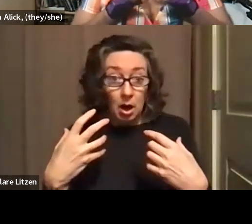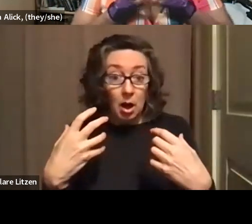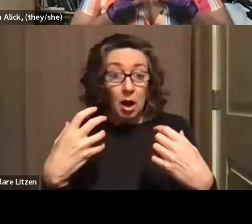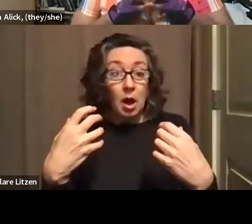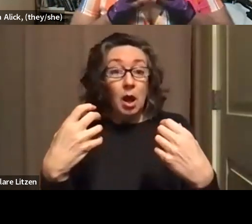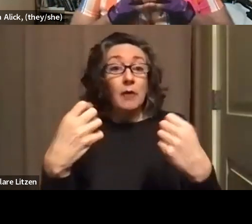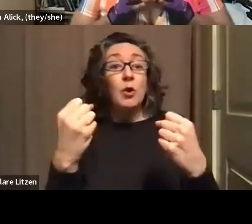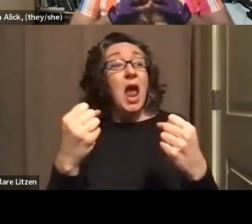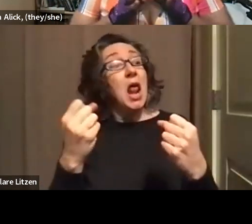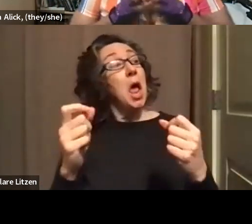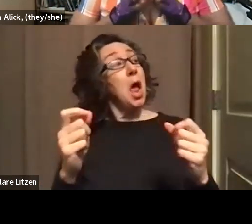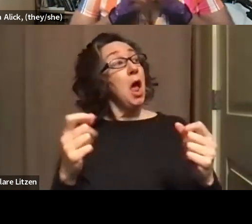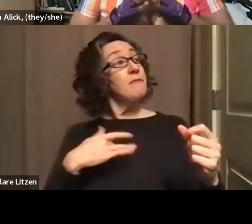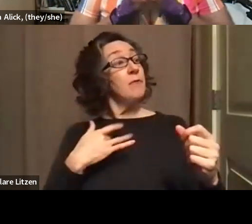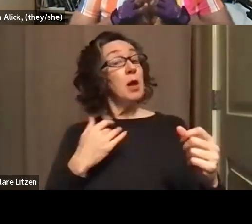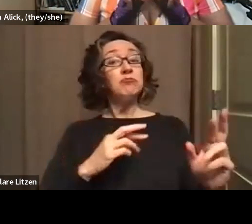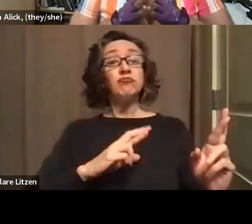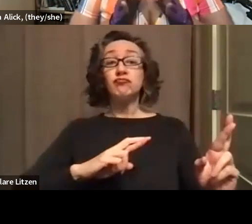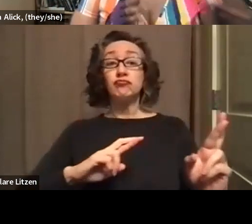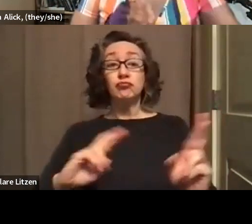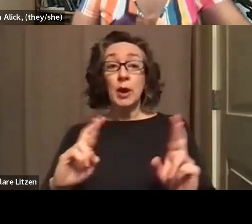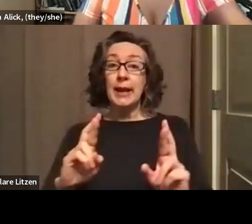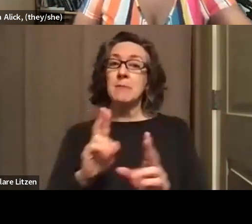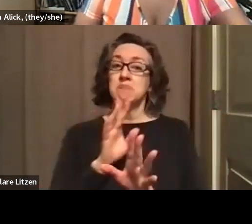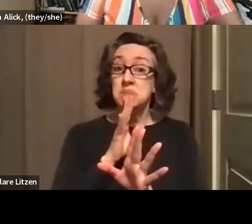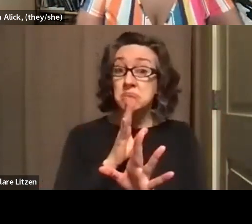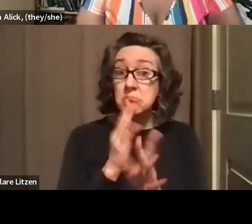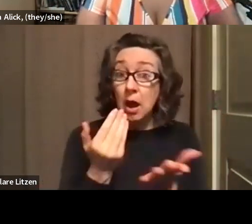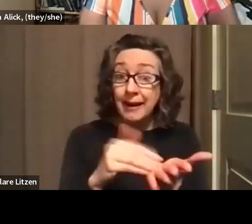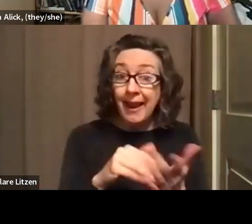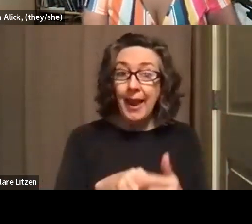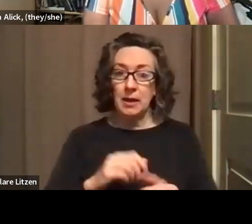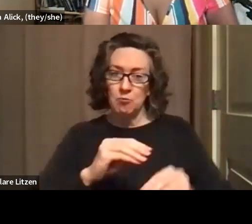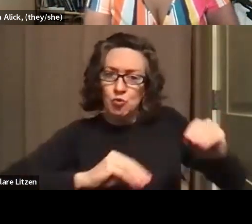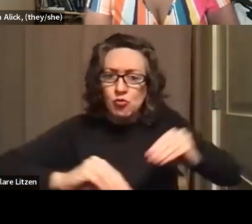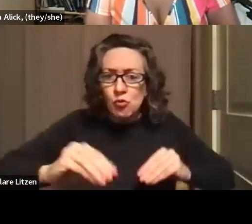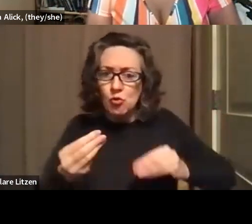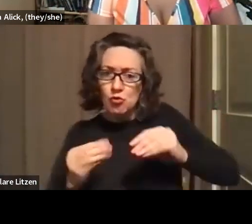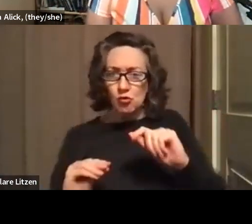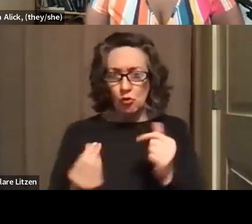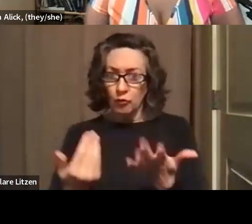where I was ready, I had got my speech back, I got my motor skills back, I started to walk